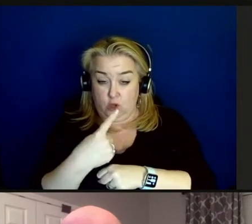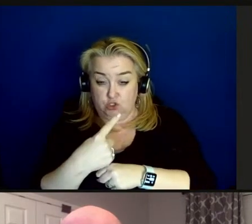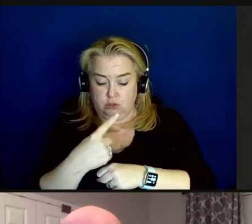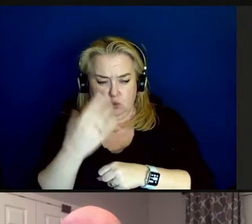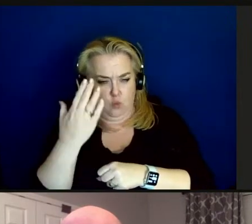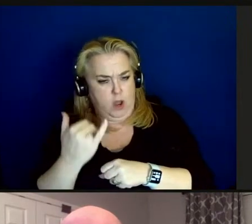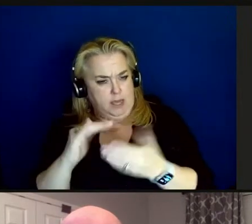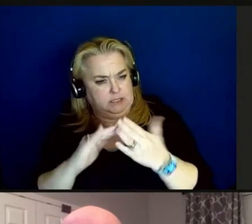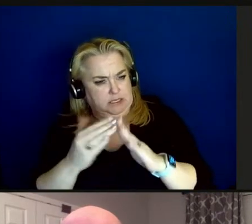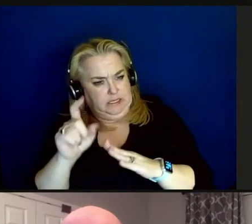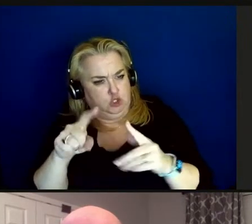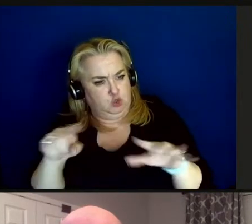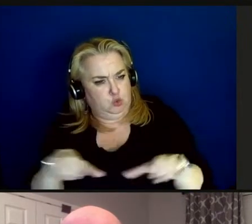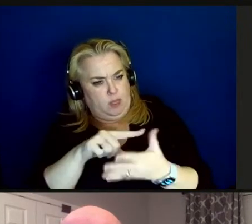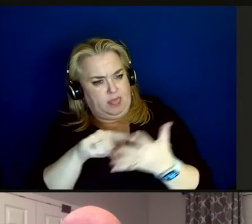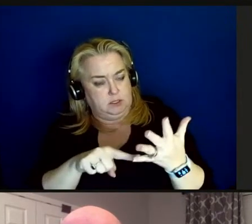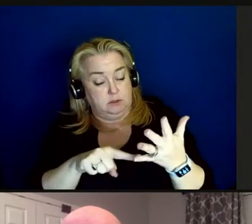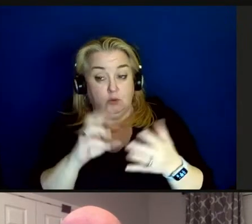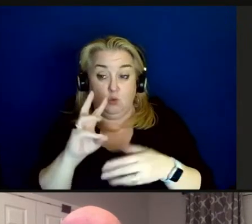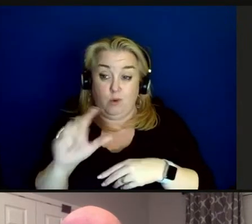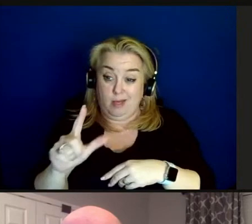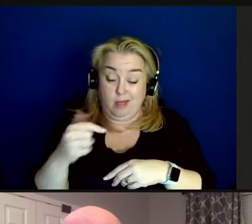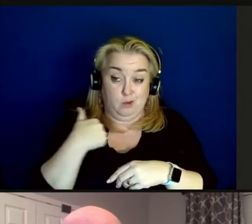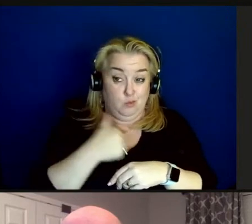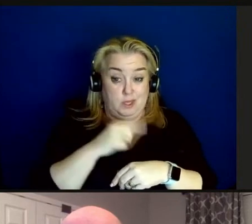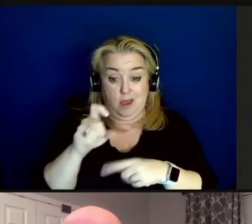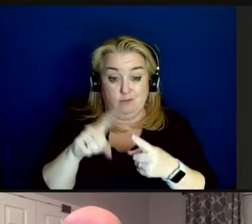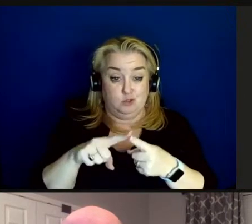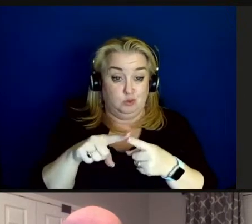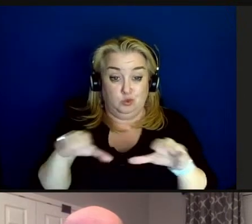PICTURES WHAT IS DOING NOTHING ME.